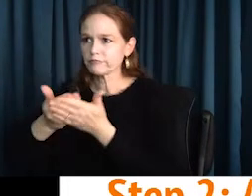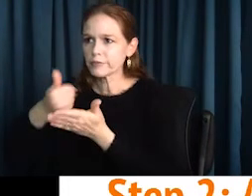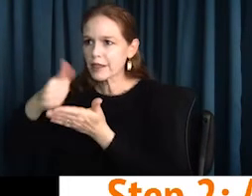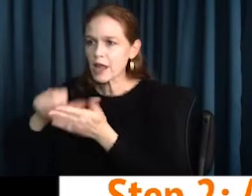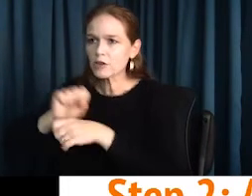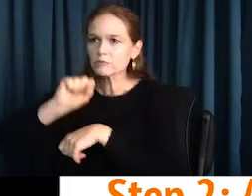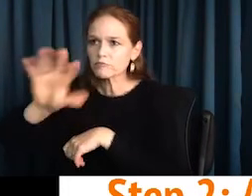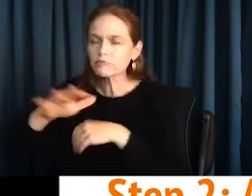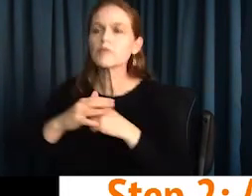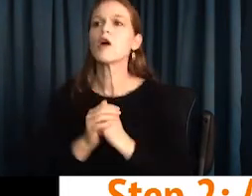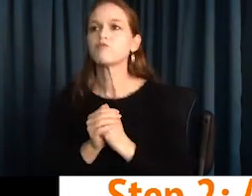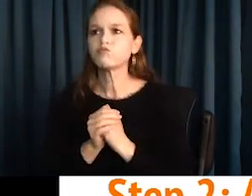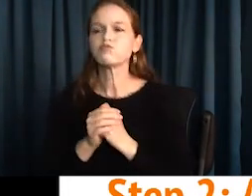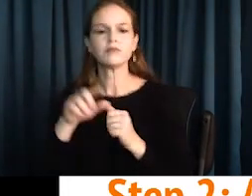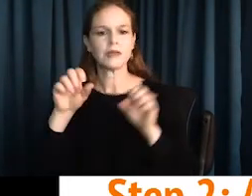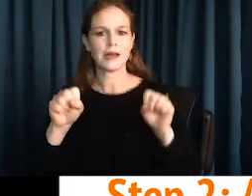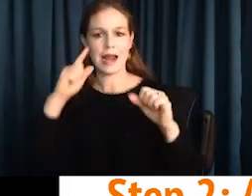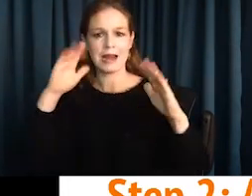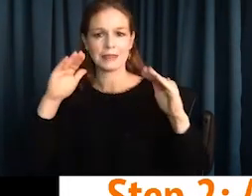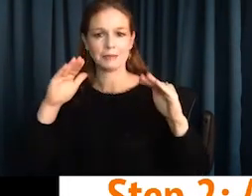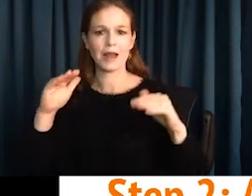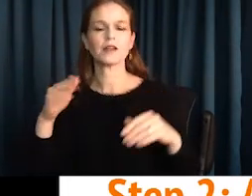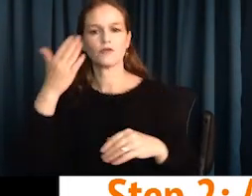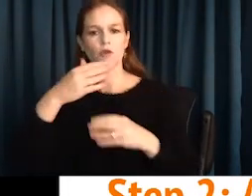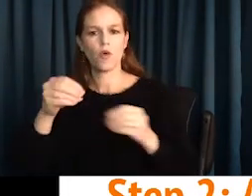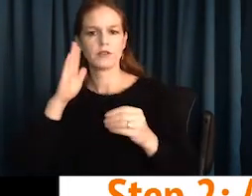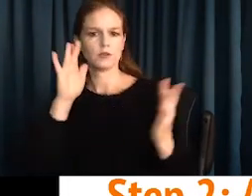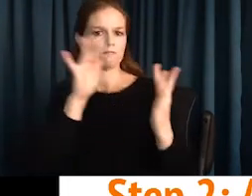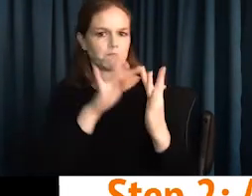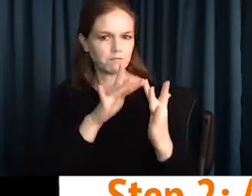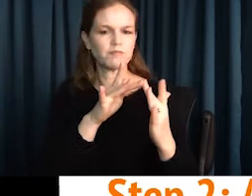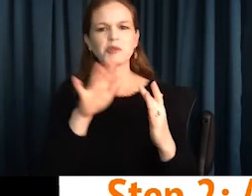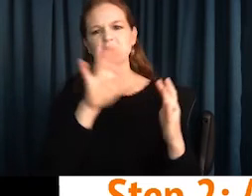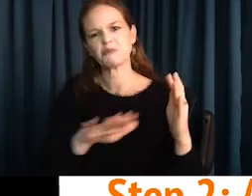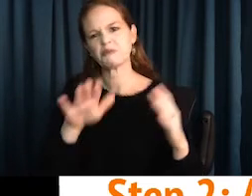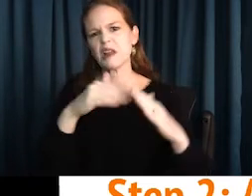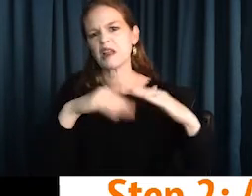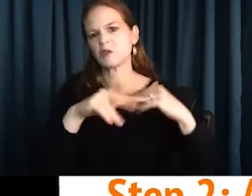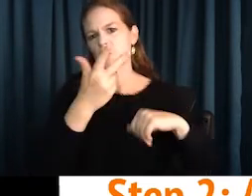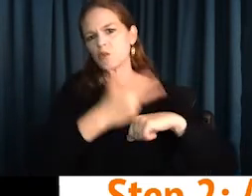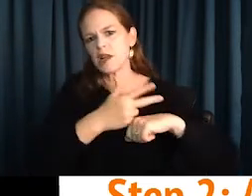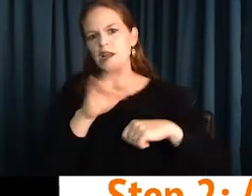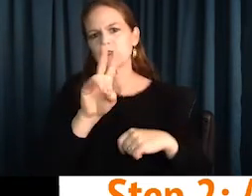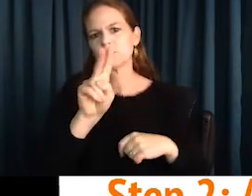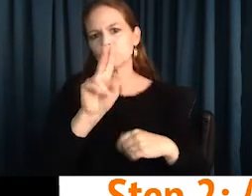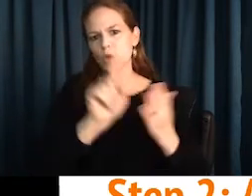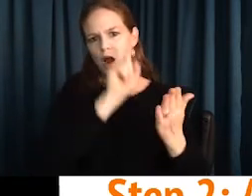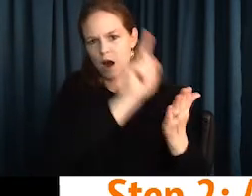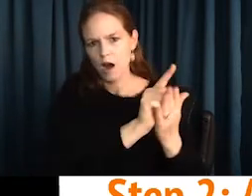72 hours to either request missing documentation or to schedule your intake appointment.